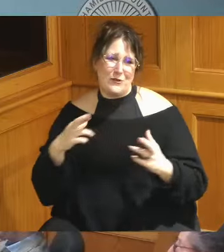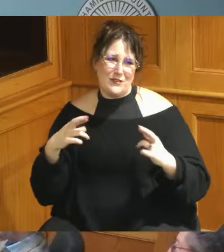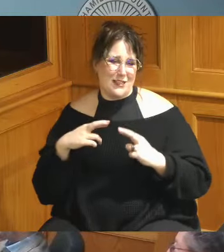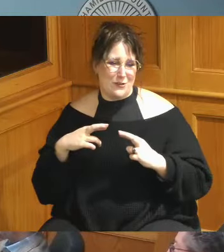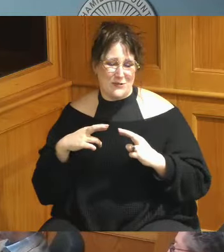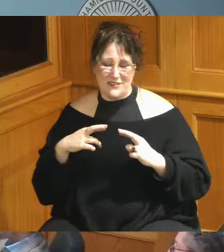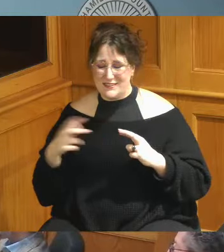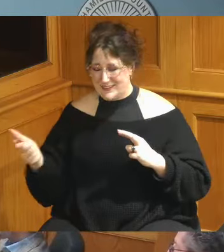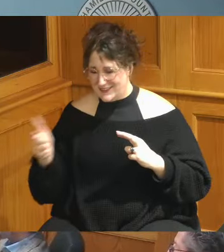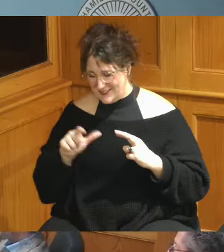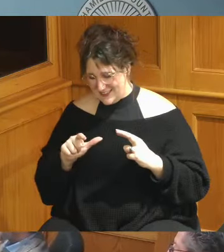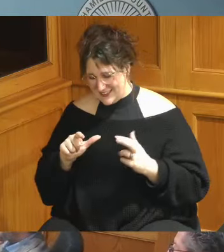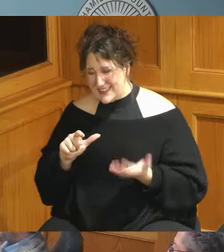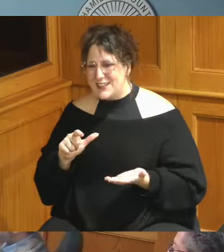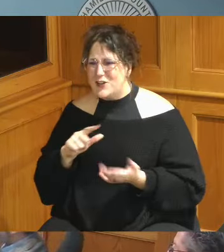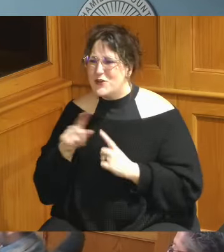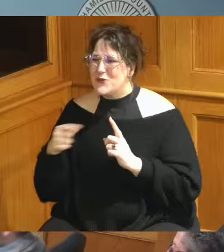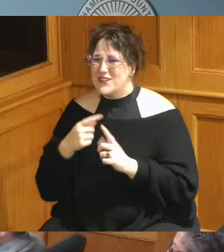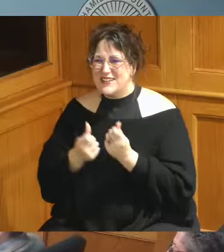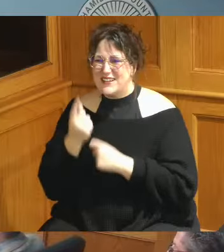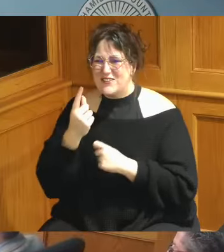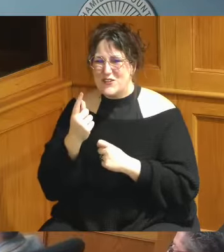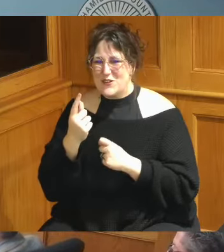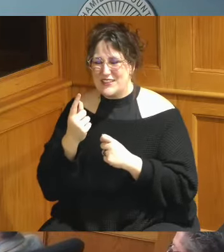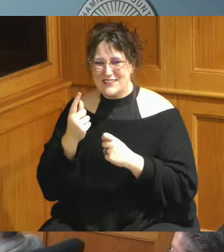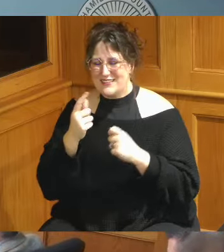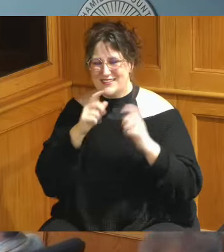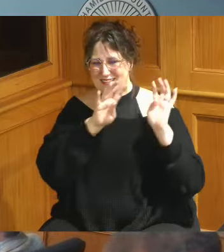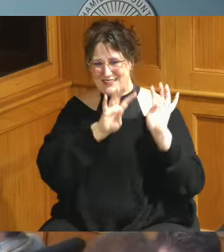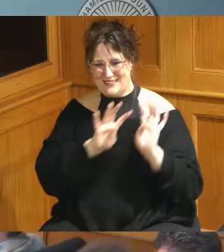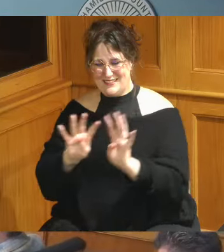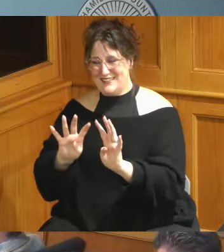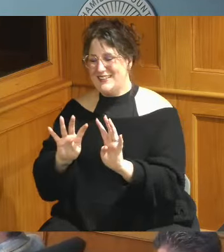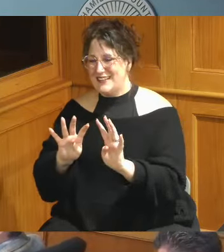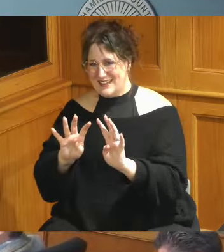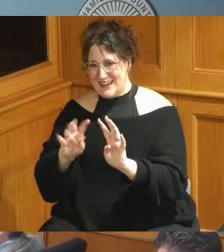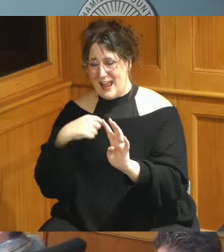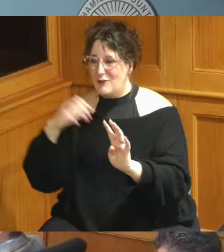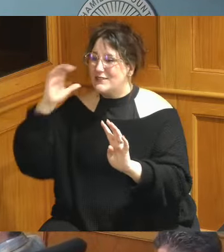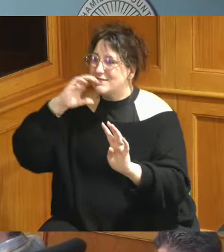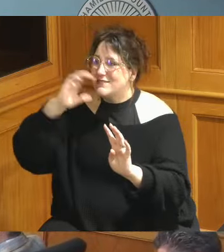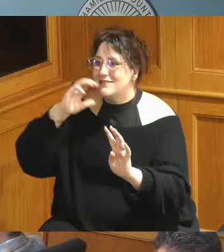to say that when everyone came in in uniform, I was looking for Major M's and couldn't find him